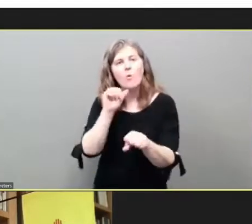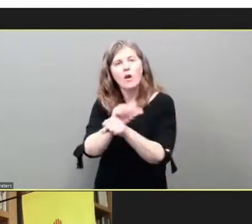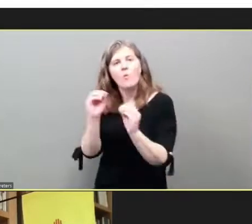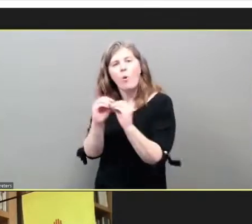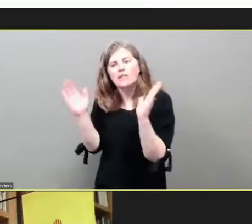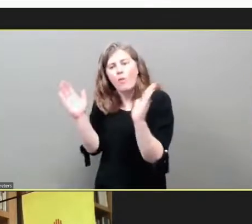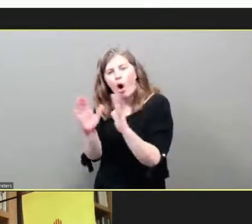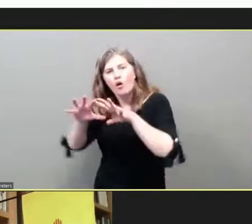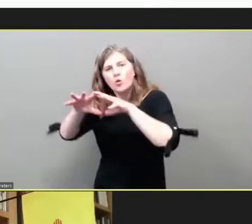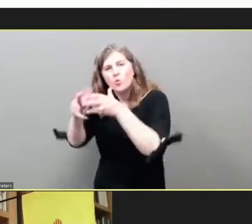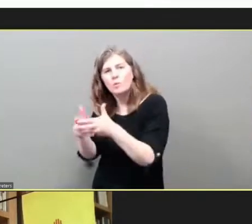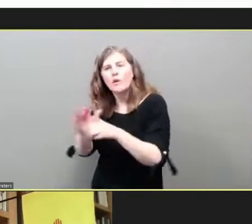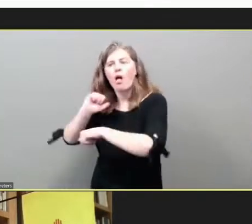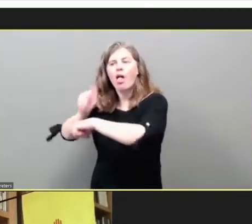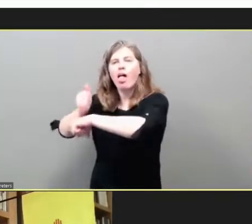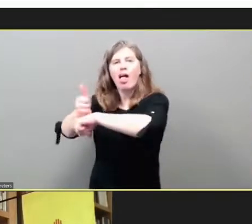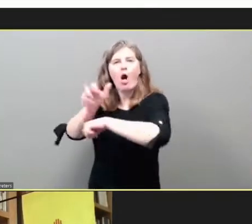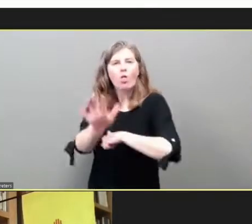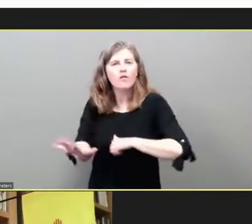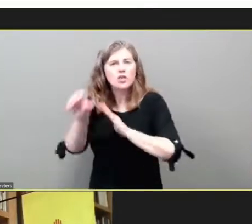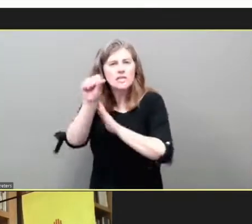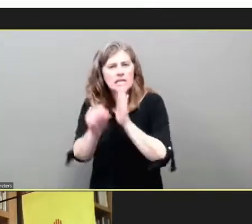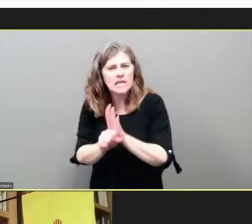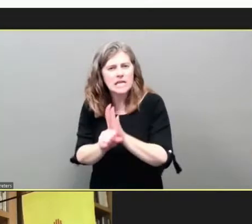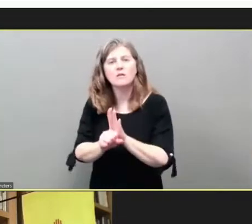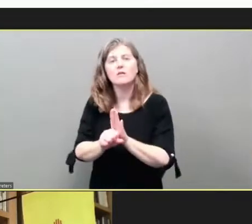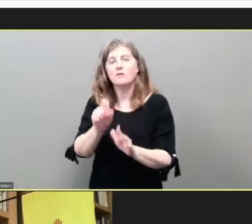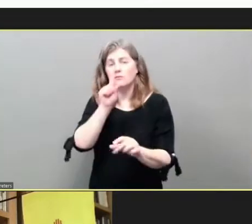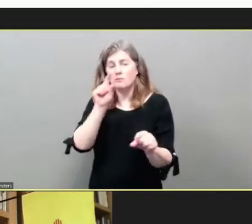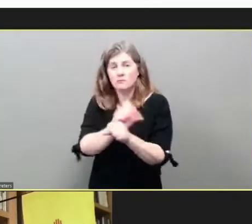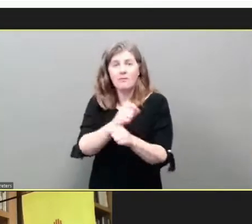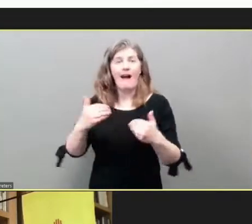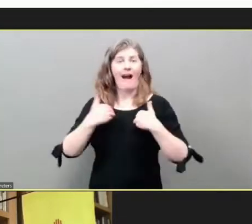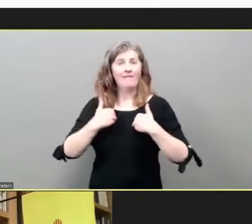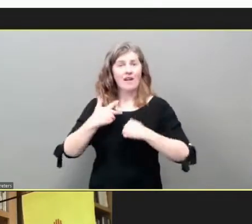placed throughout the state. Were actually having a vaccine events where